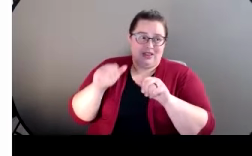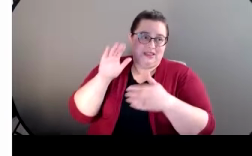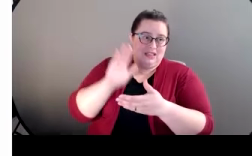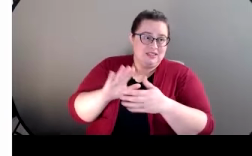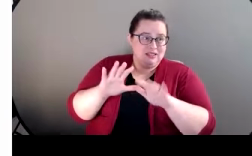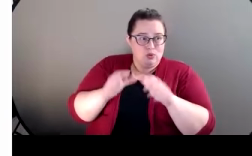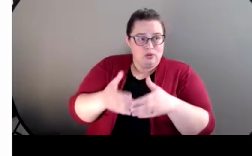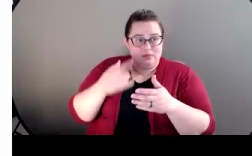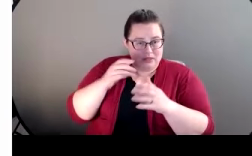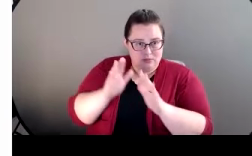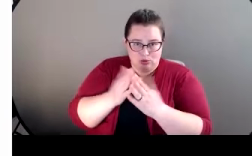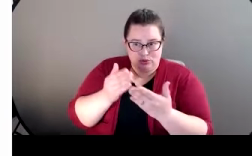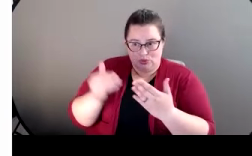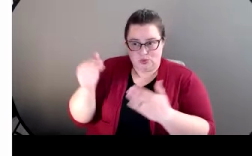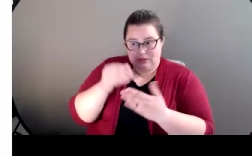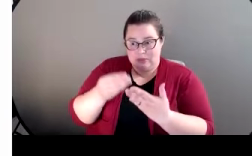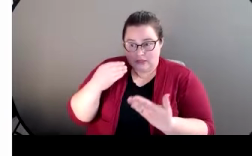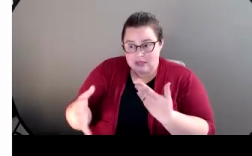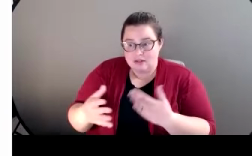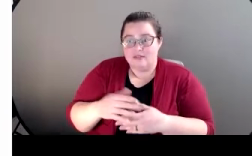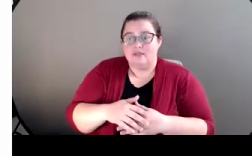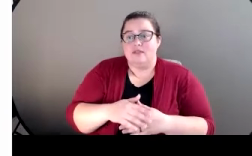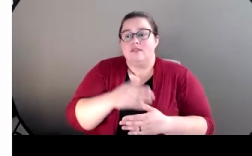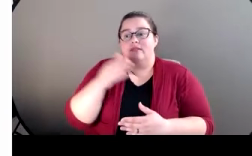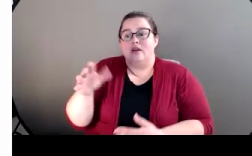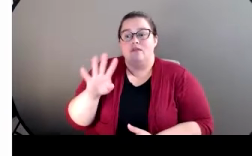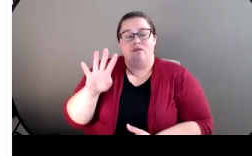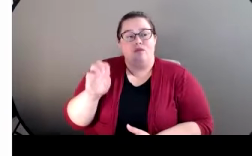not registering for certain courses because of the cost of textbooks.